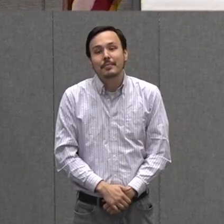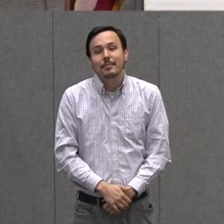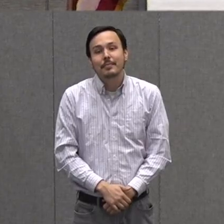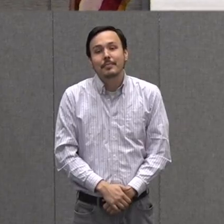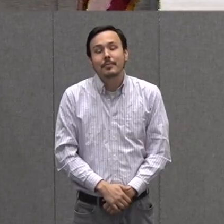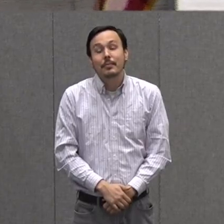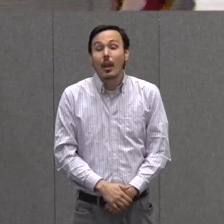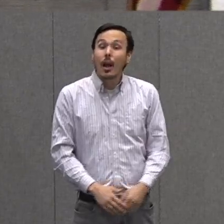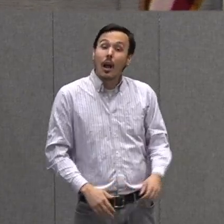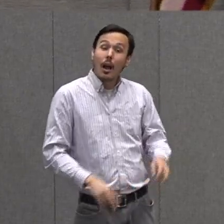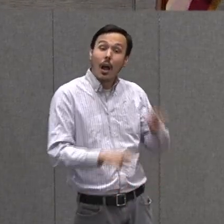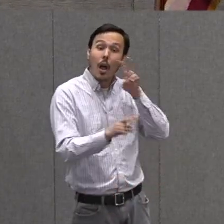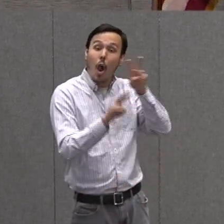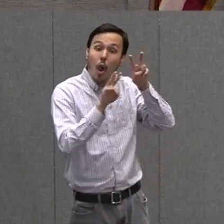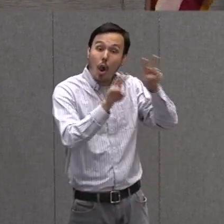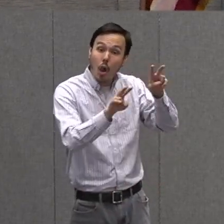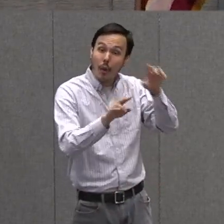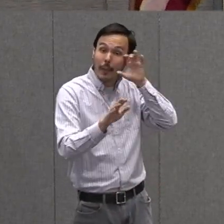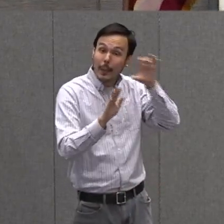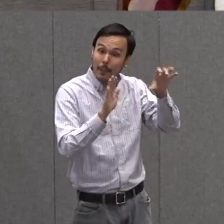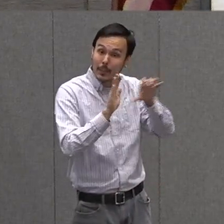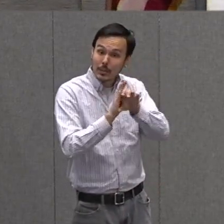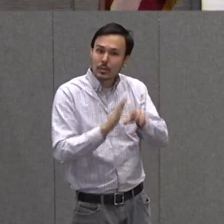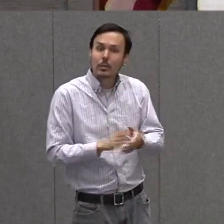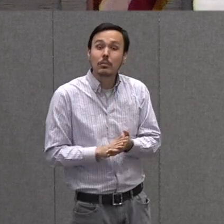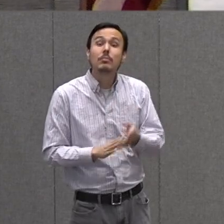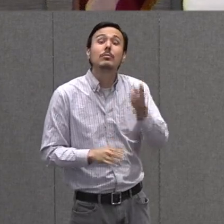Take a look at the picture here. What do you see?